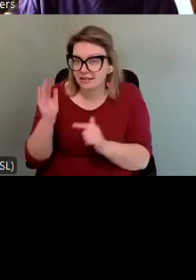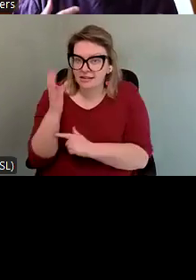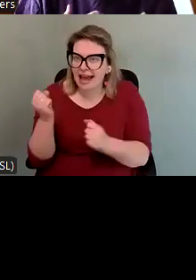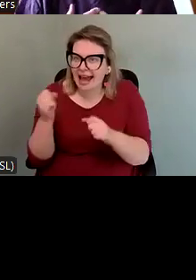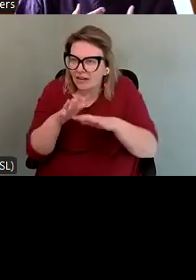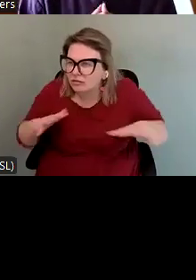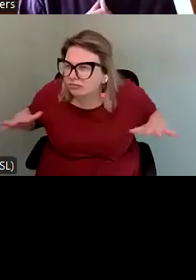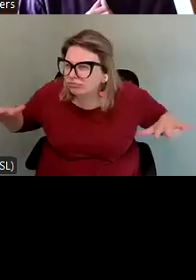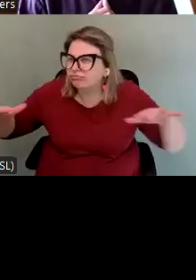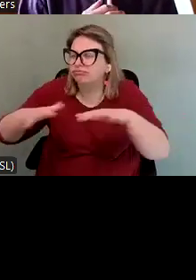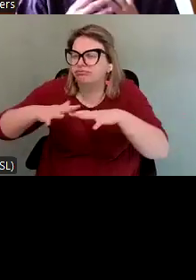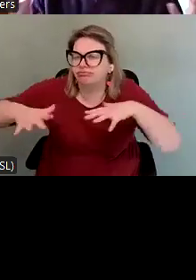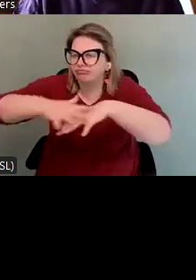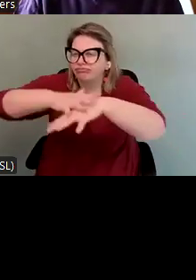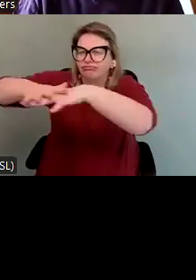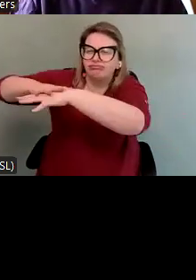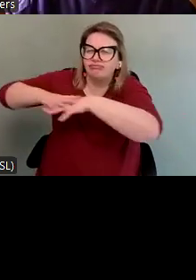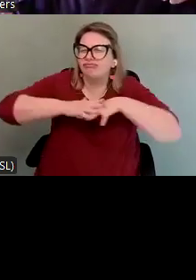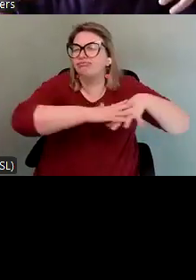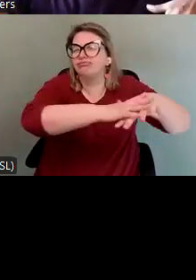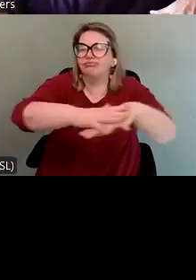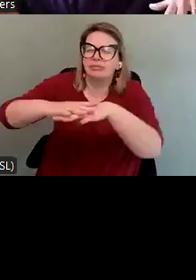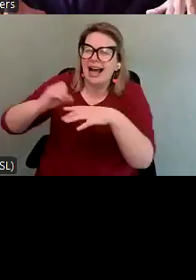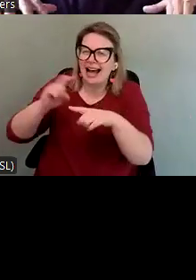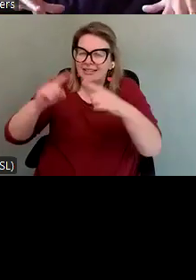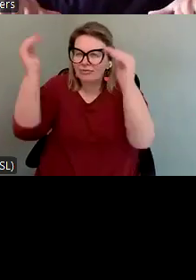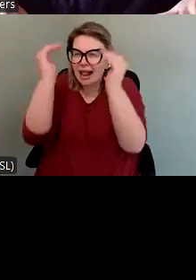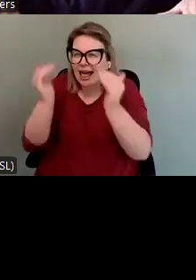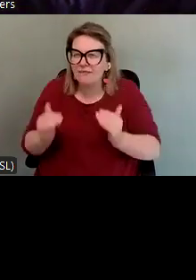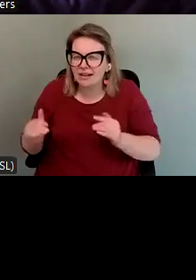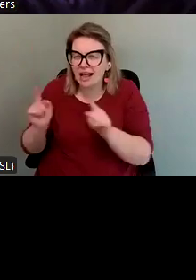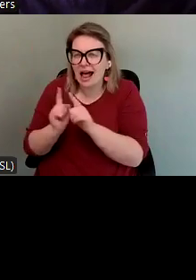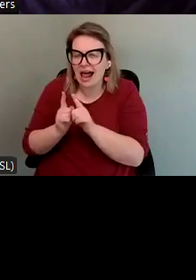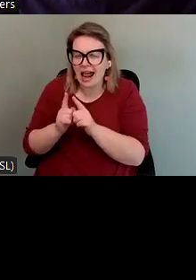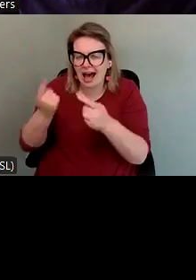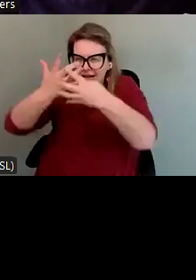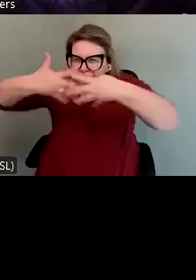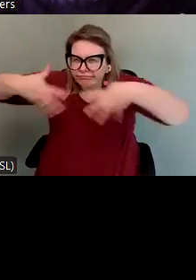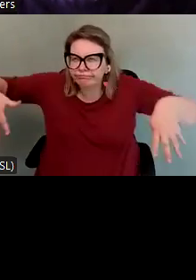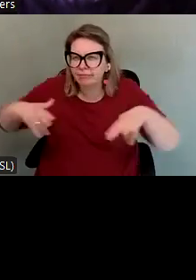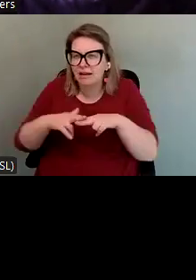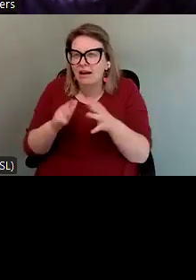We have the mycelium network, which is the fungal network. I'm not sure if everybody knows all about that,